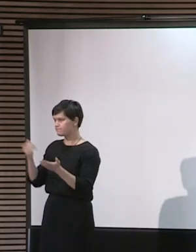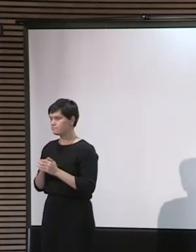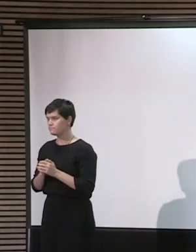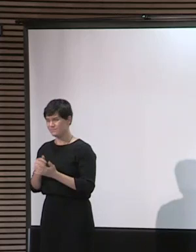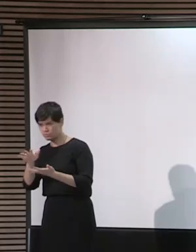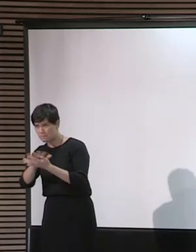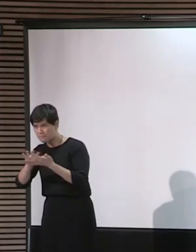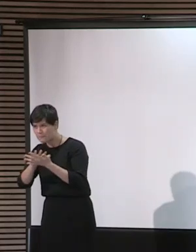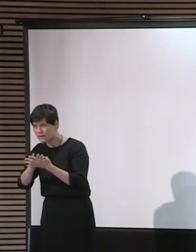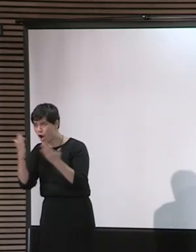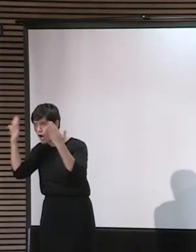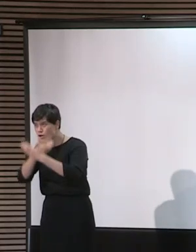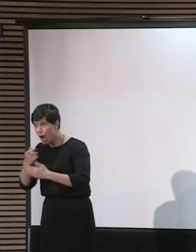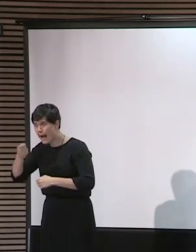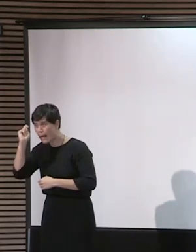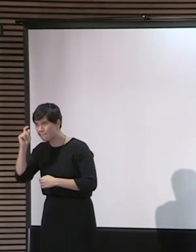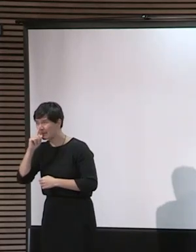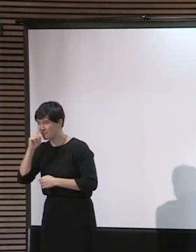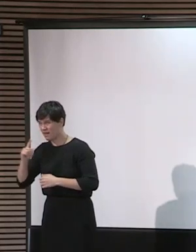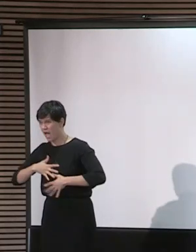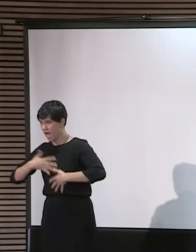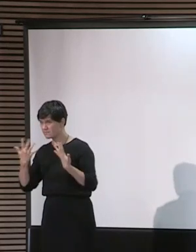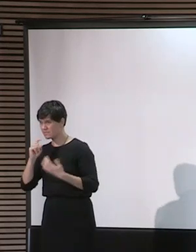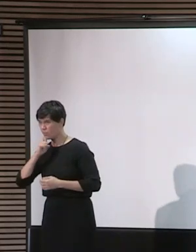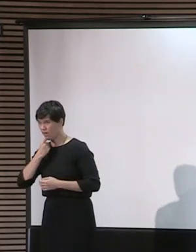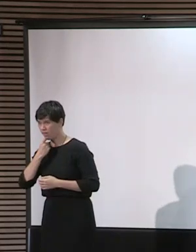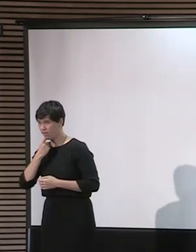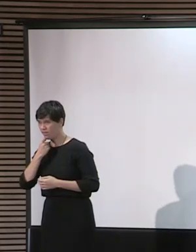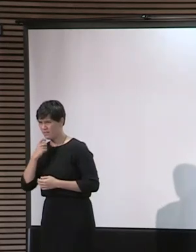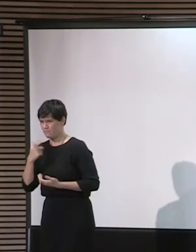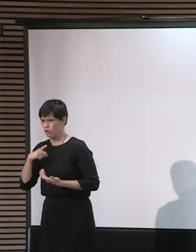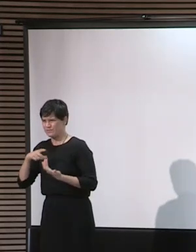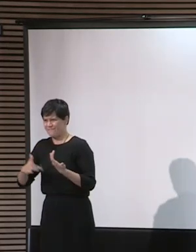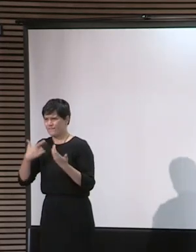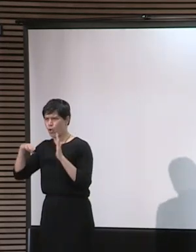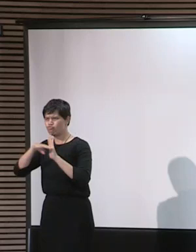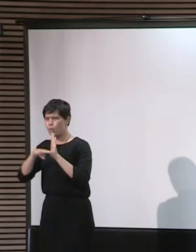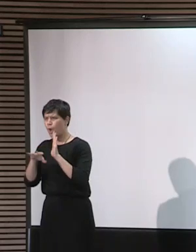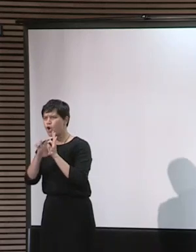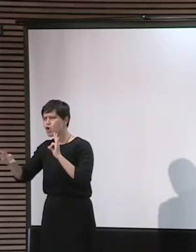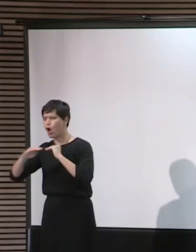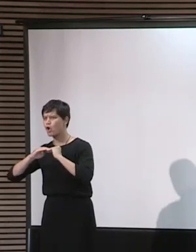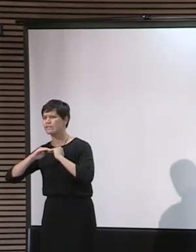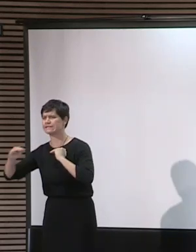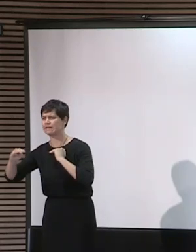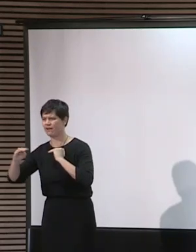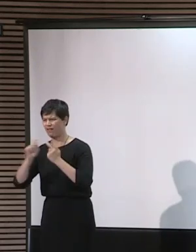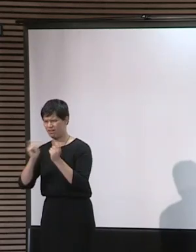much of our economy as we can at the same time. Just in terms of the... Venue owners are really